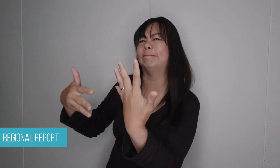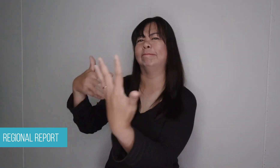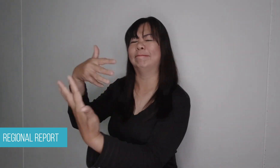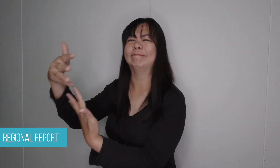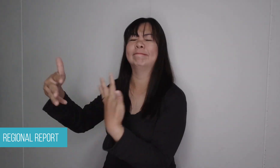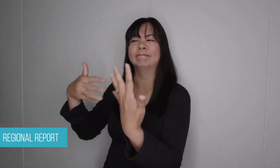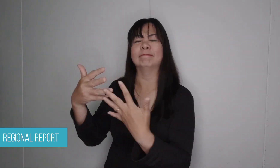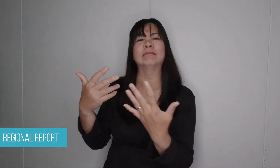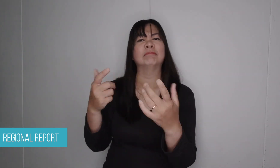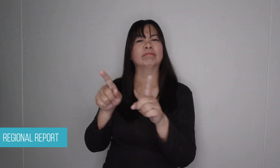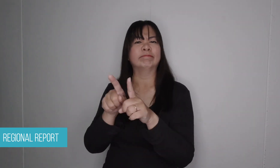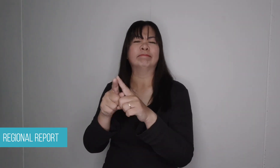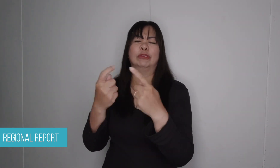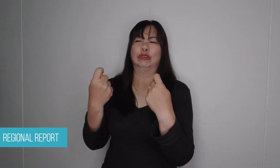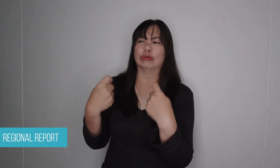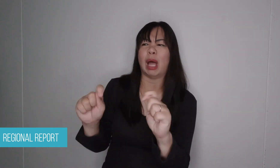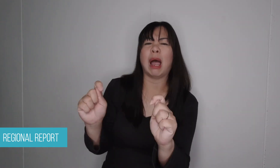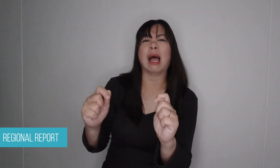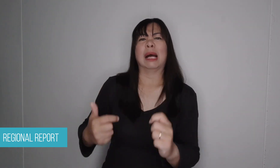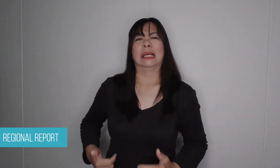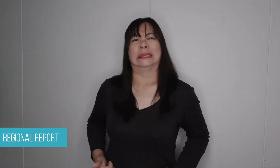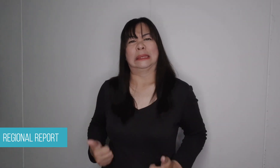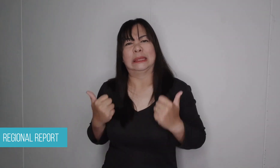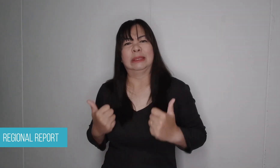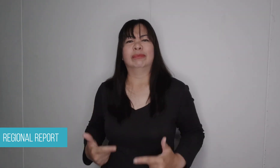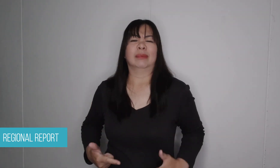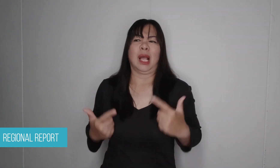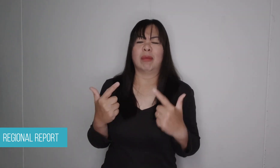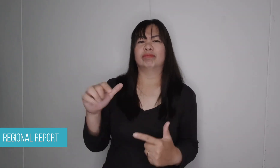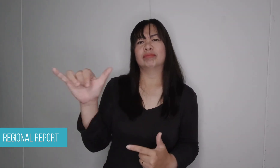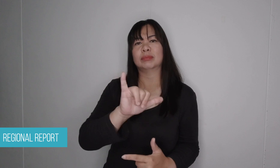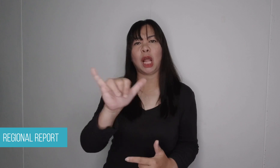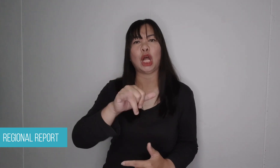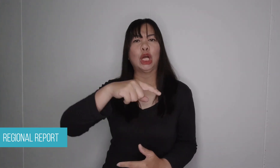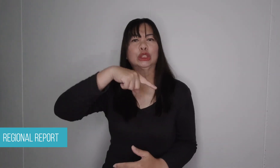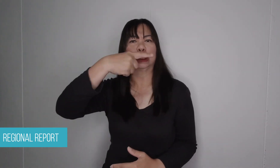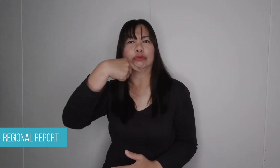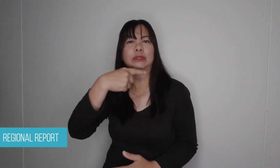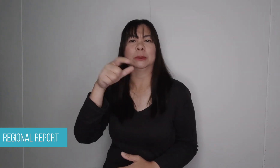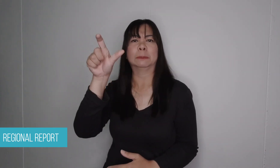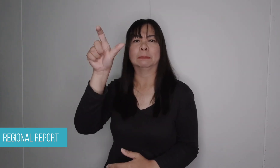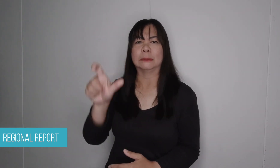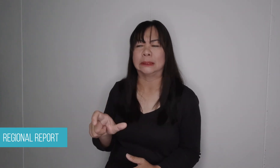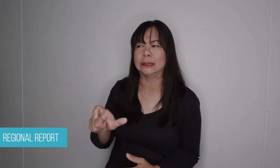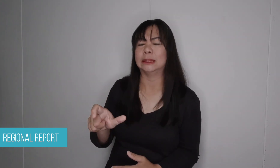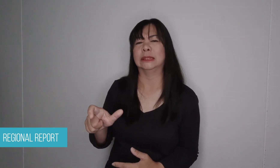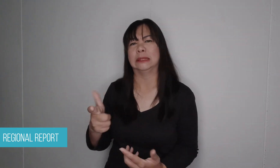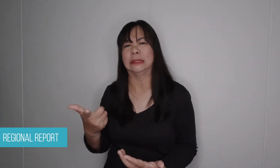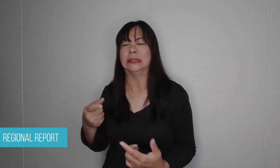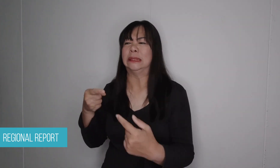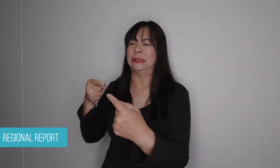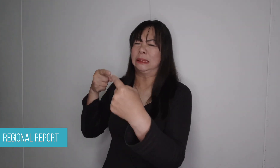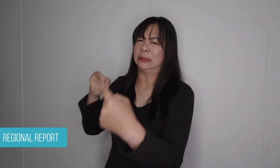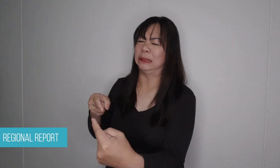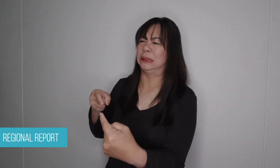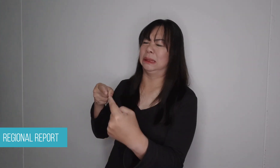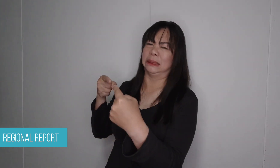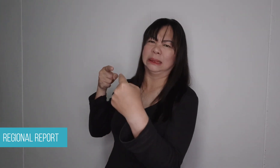to socialize with her hearing peers as she tried to live